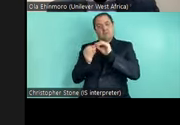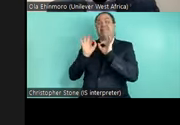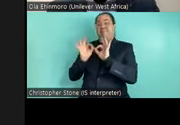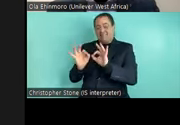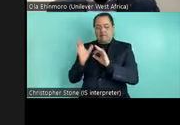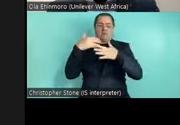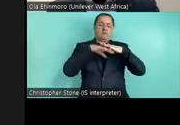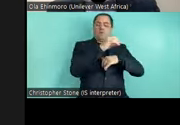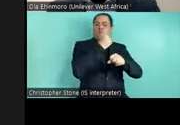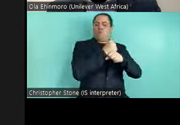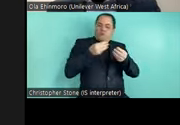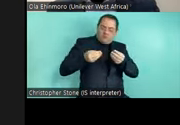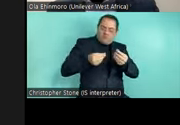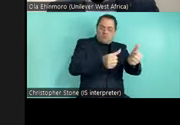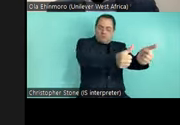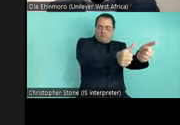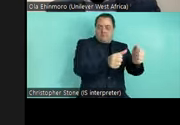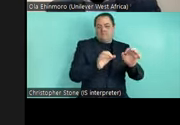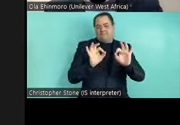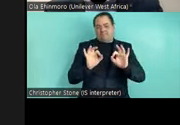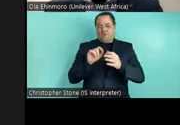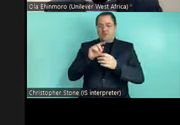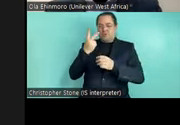15:09:01 You know what credit. And so we we have made a lot of progress on that and I